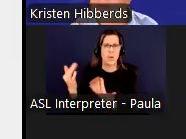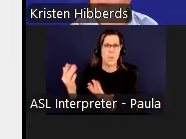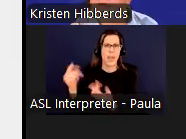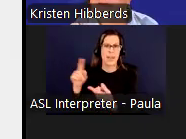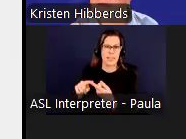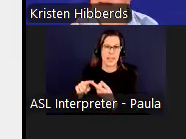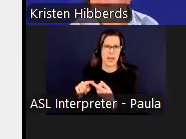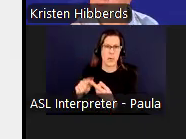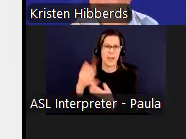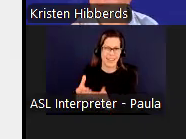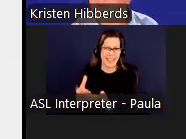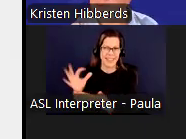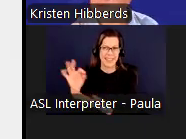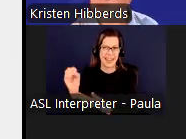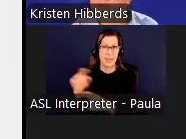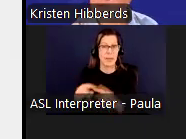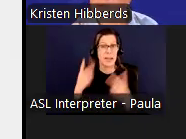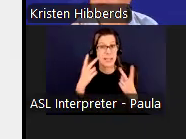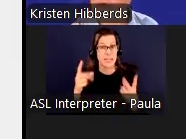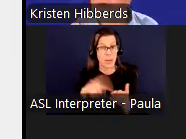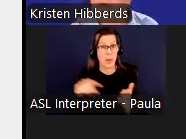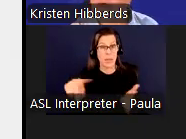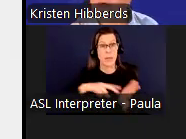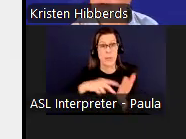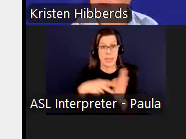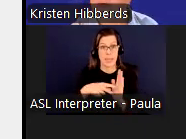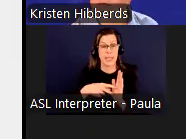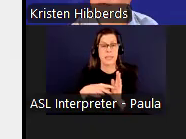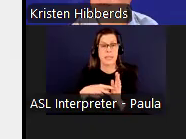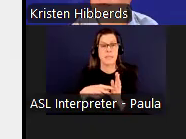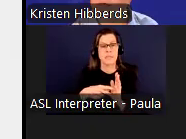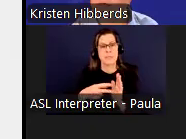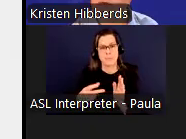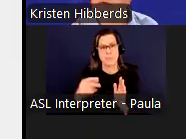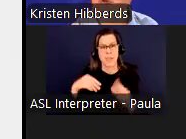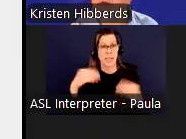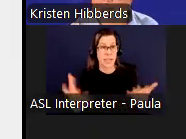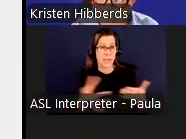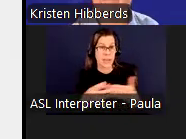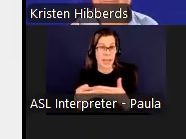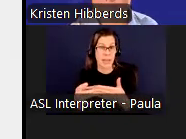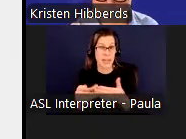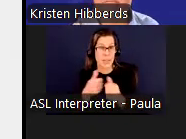But I, I do see what you're talking about that it is to kind of give guidance around that assessment.